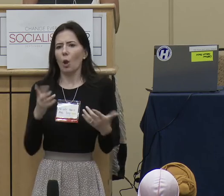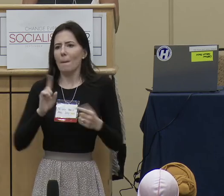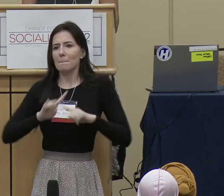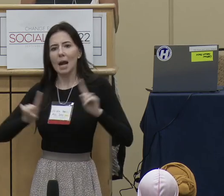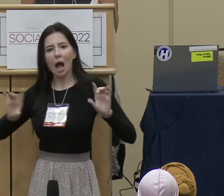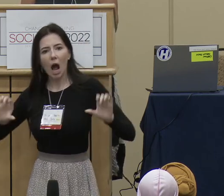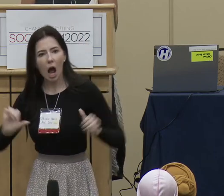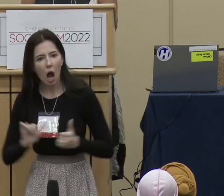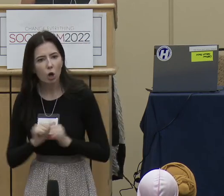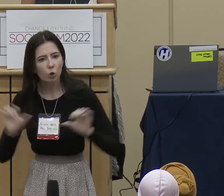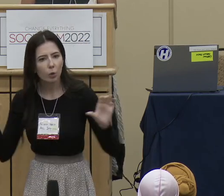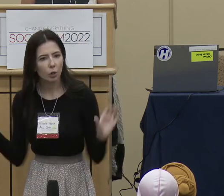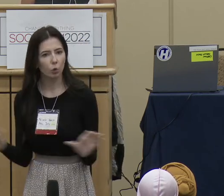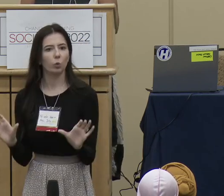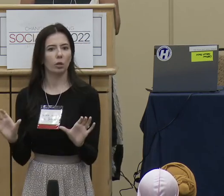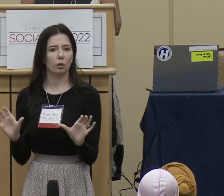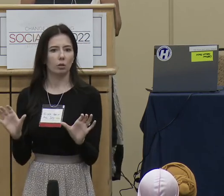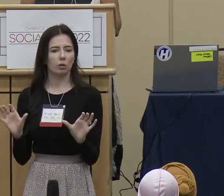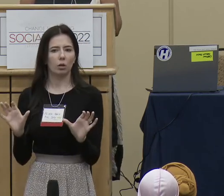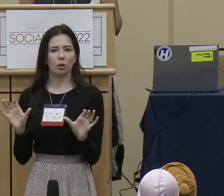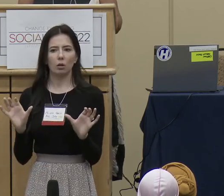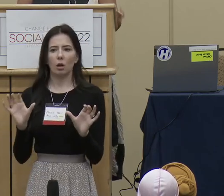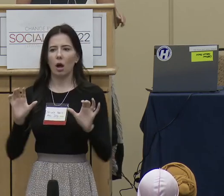question is not simply that we have to change everything , but